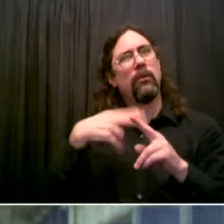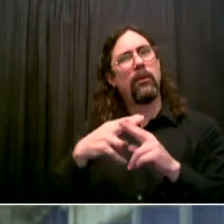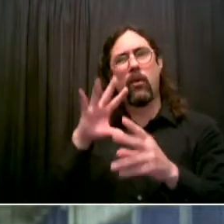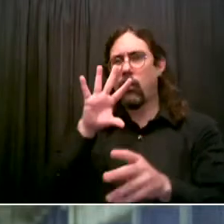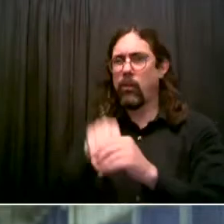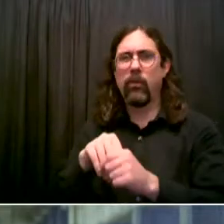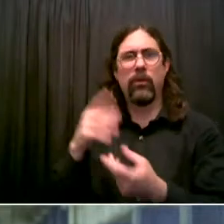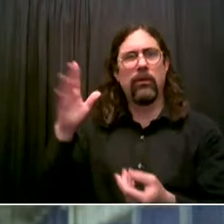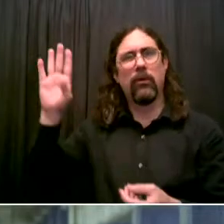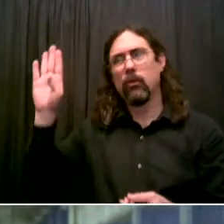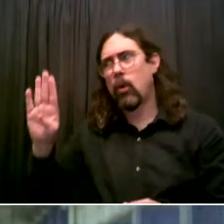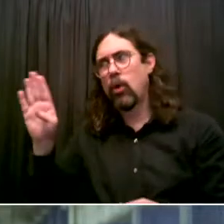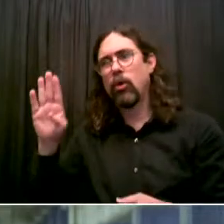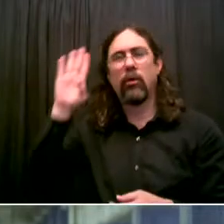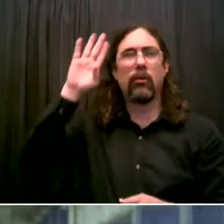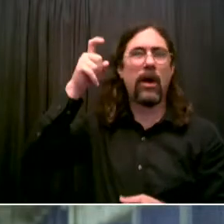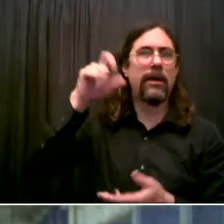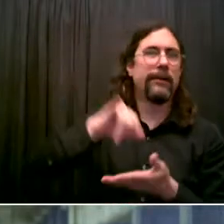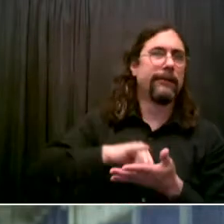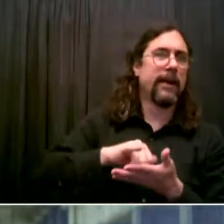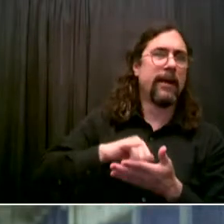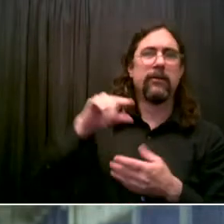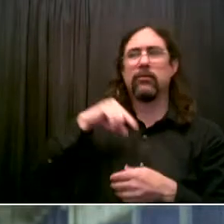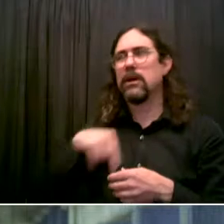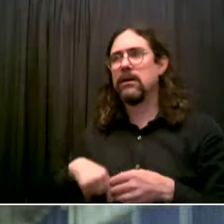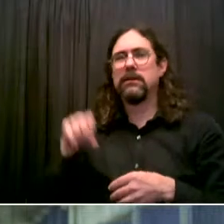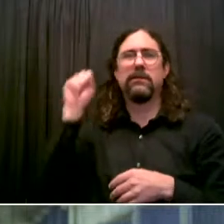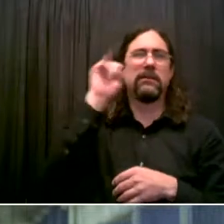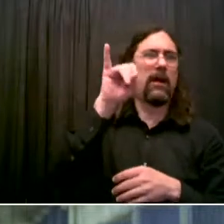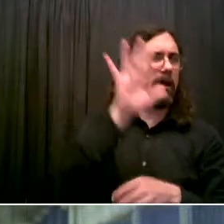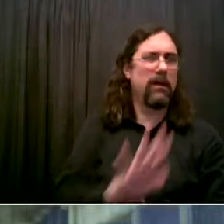DECREASE.